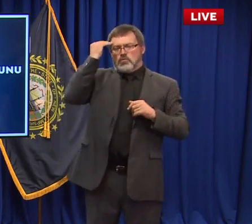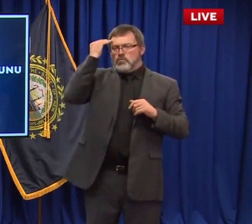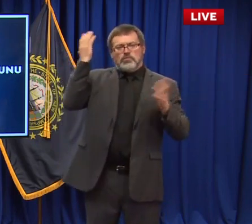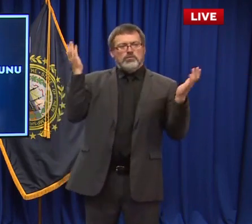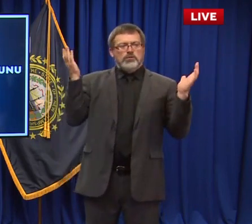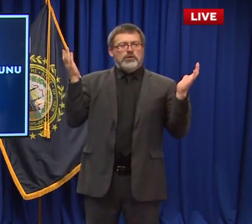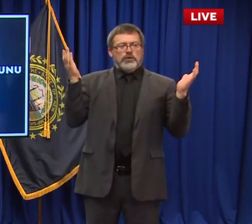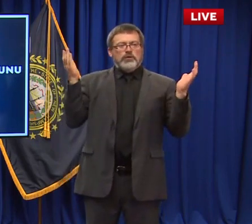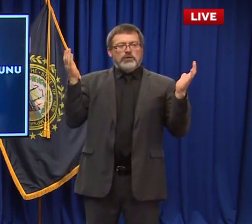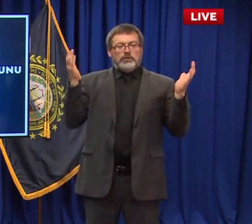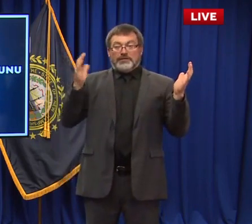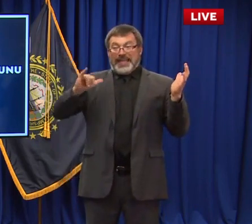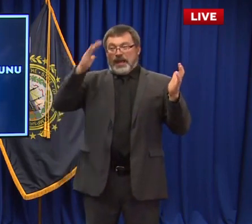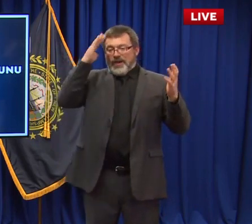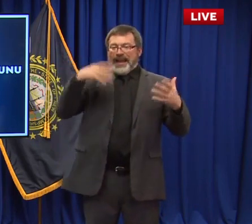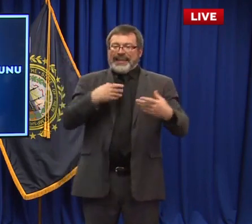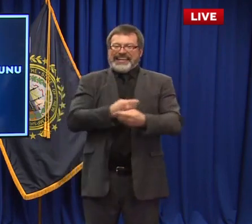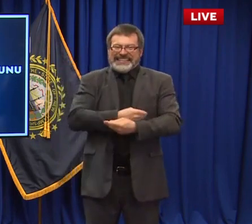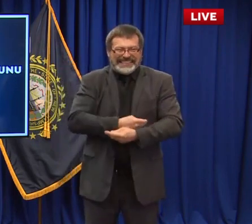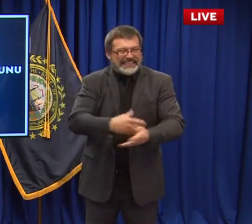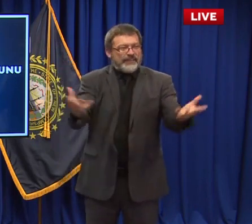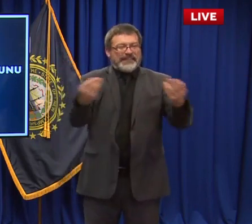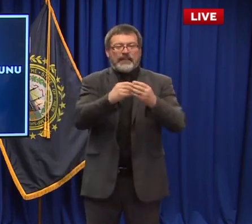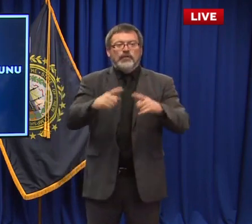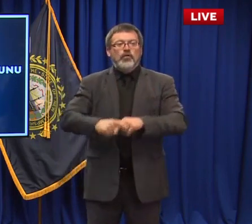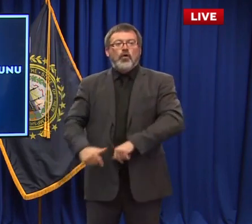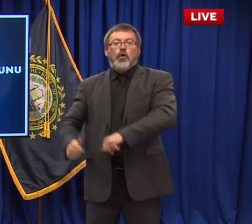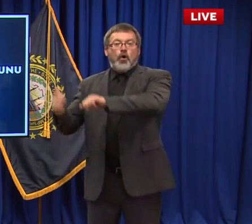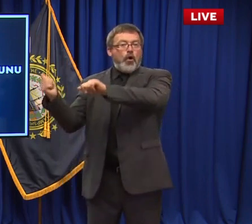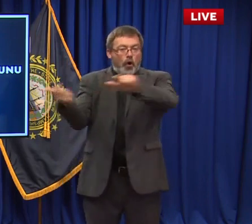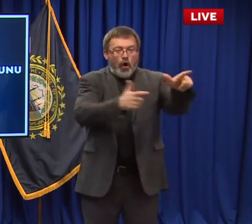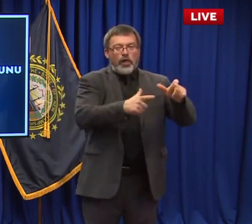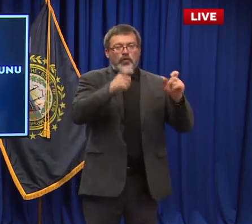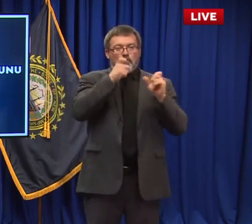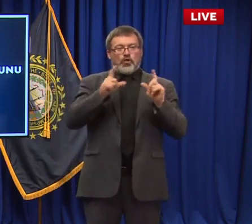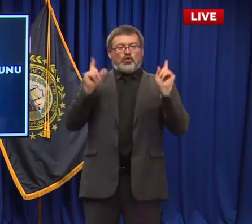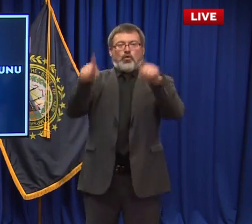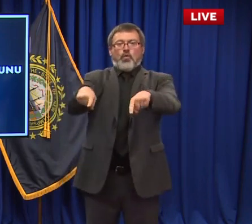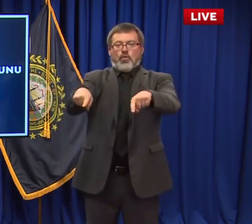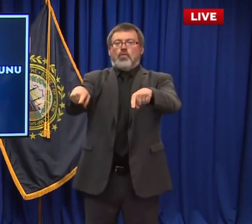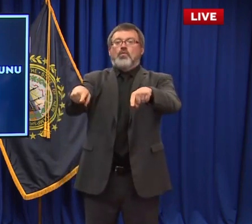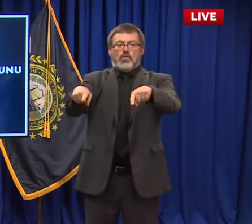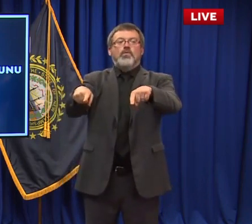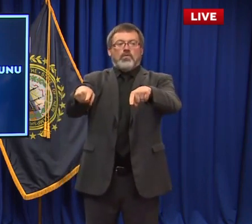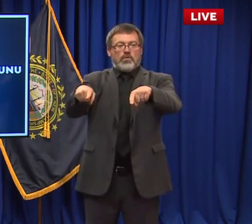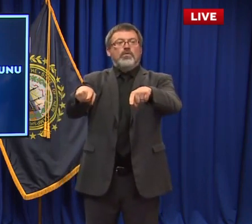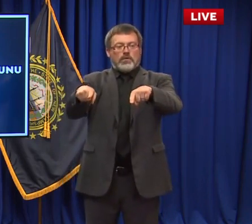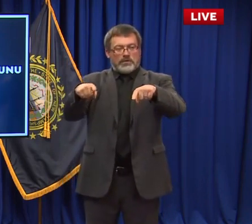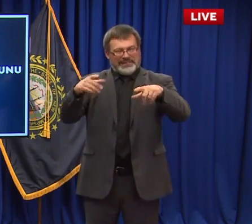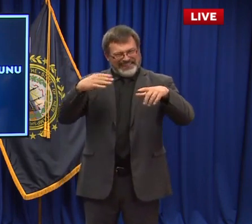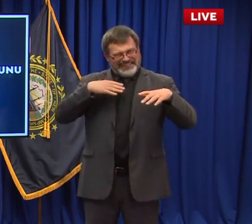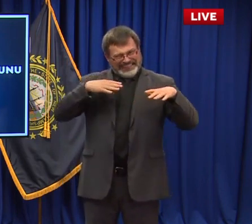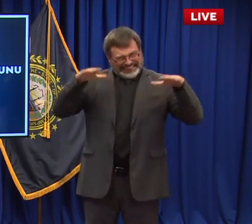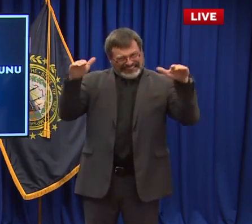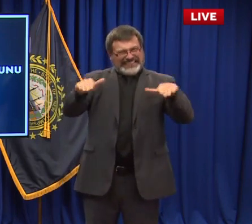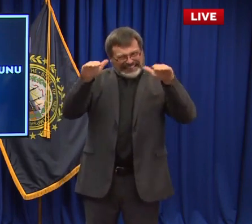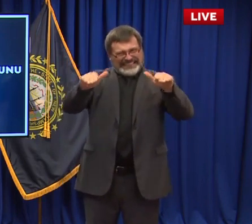I THINK EVERYONE SHOULD ABIDE BY THAT REQUEST THAT WE HAVE MADE TO EVERYBODY, WHICH IS WHY WE ARE HANDING OUT MASKS AT THE EVENT.